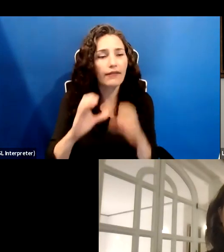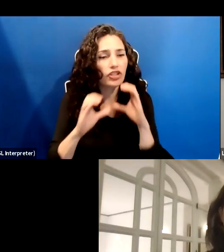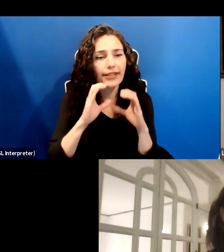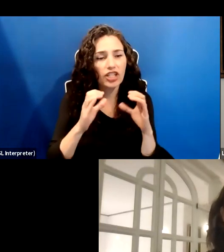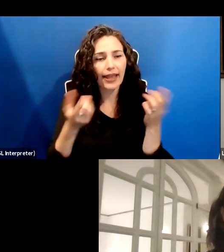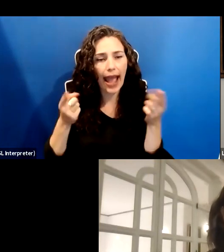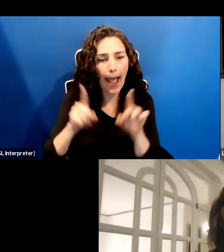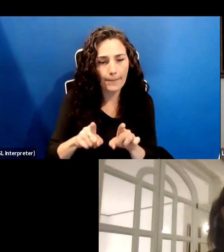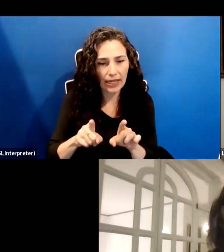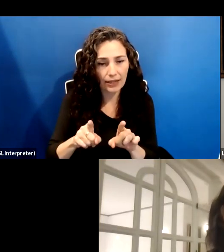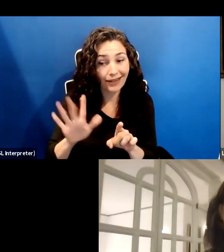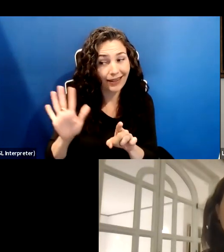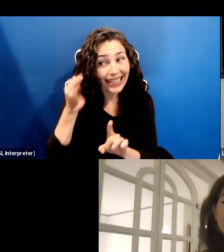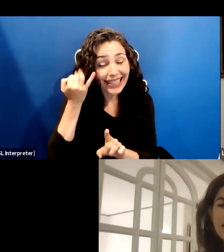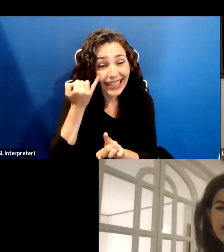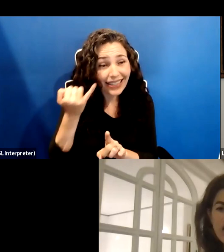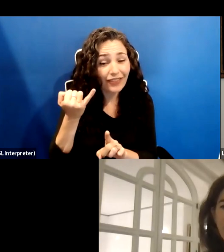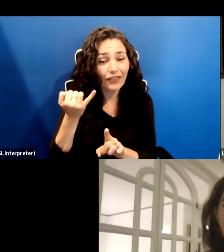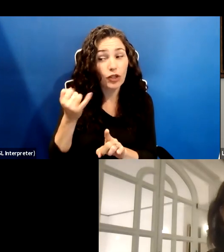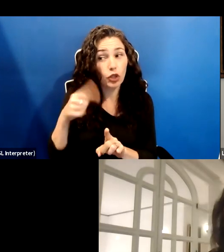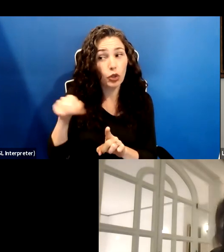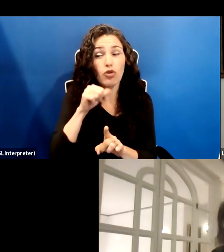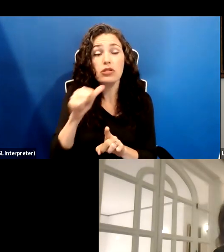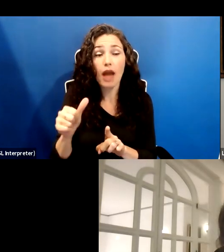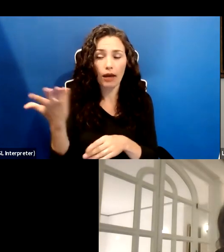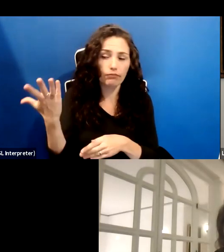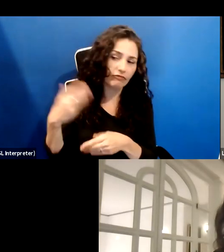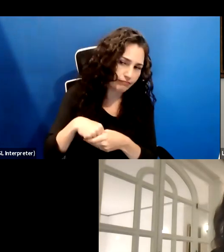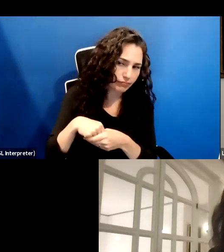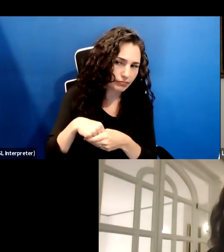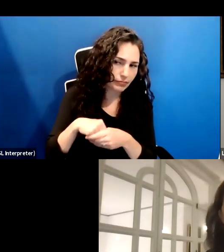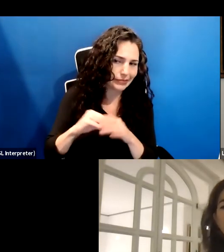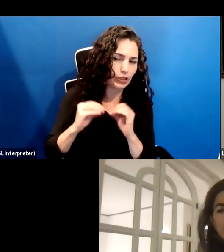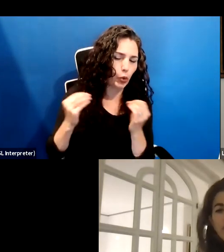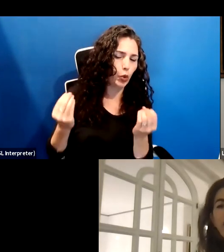in less you had been within the organization and kind of carefully groomed